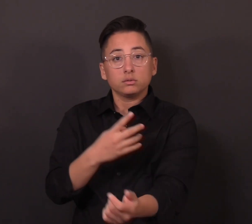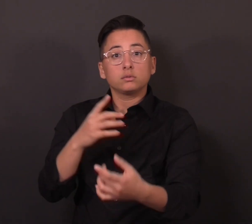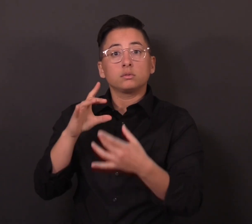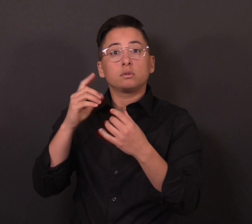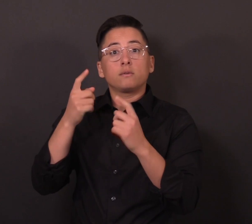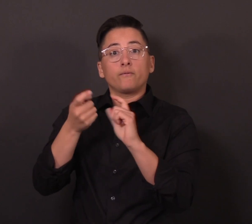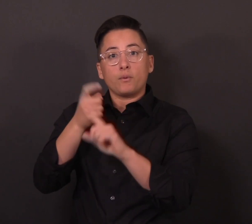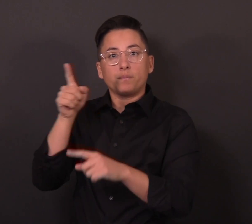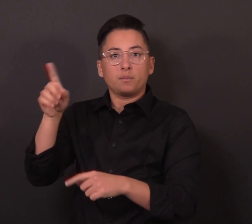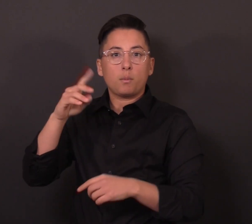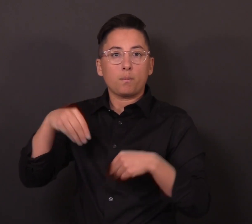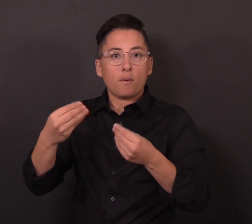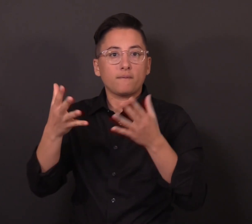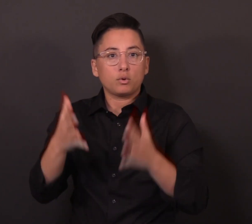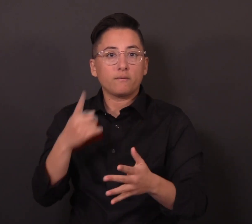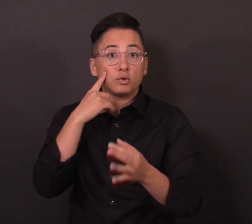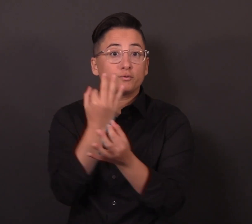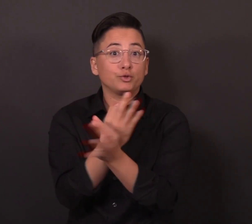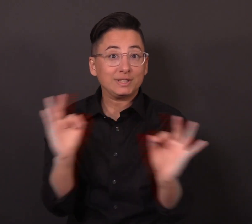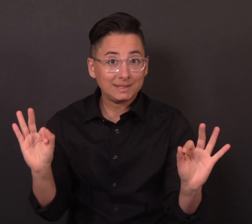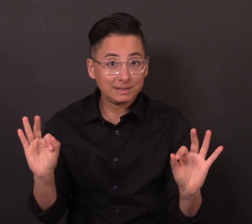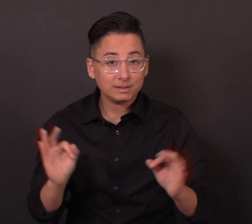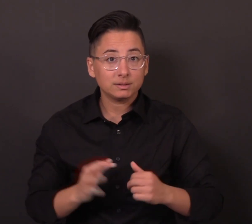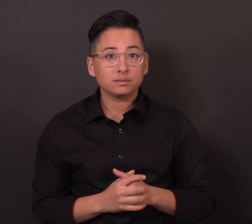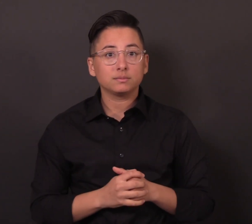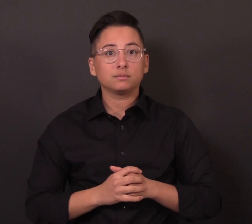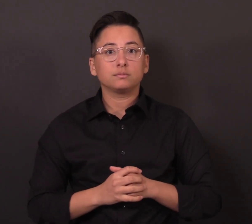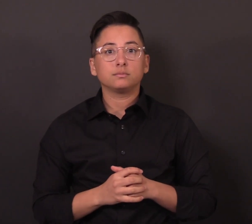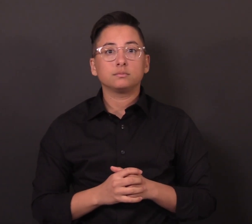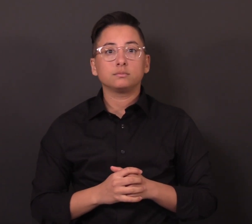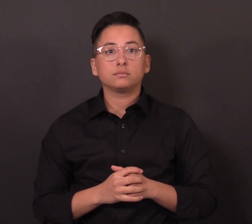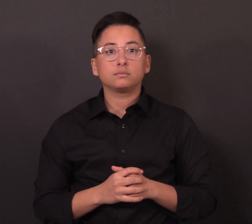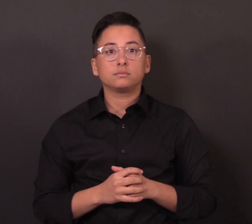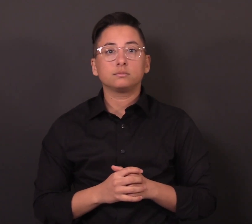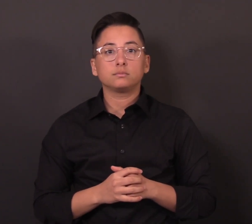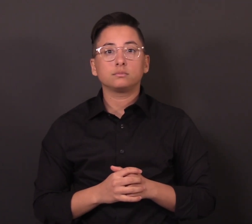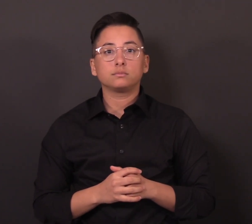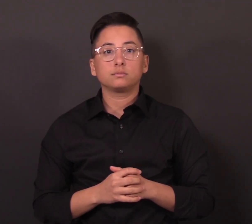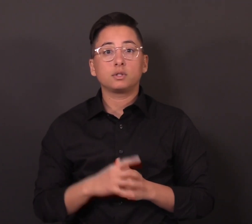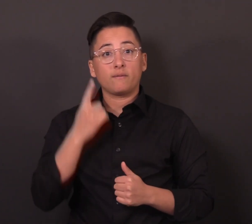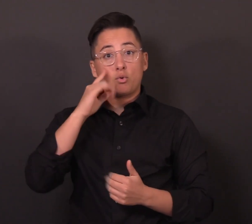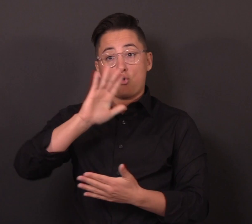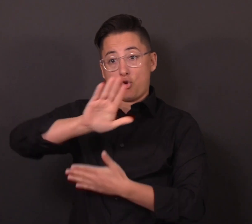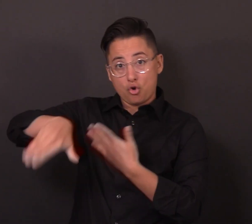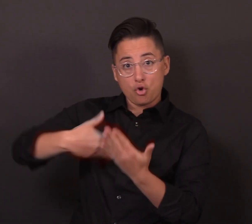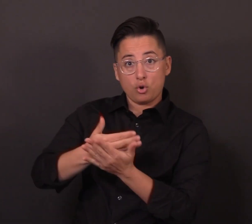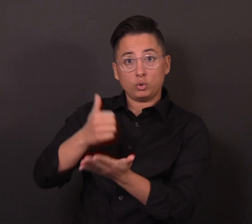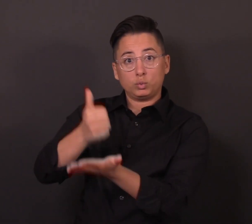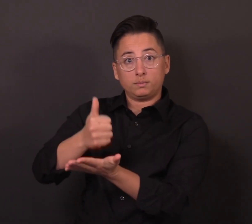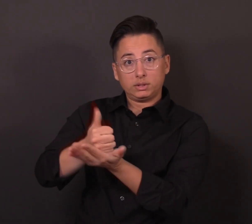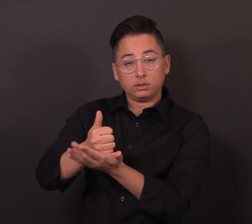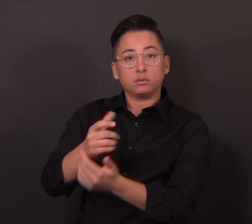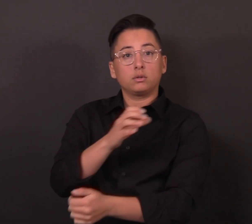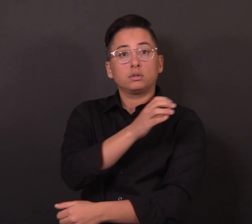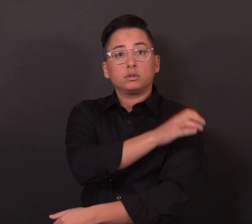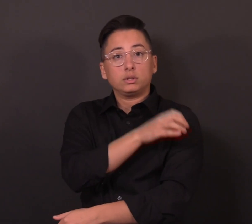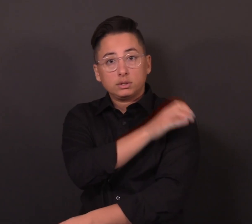For all treatments, clinics or pharmacies may charge fees to patients or insurance companies,